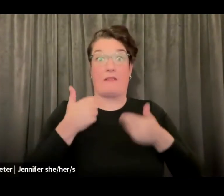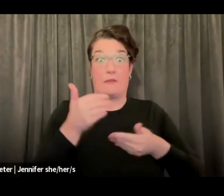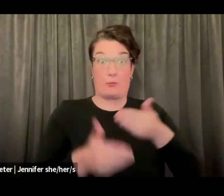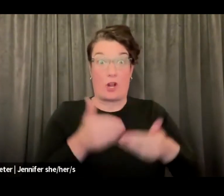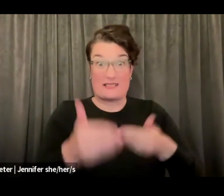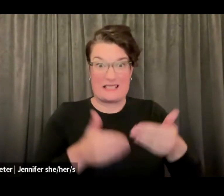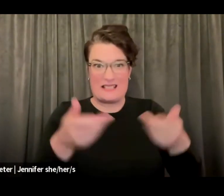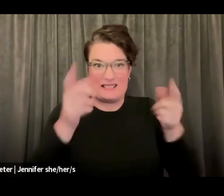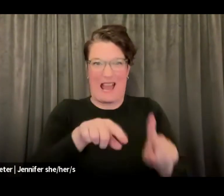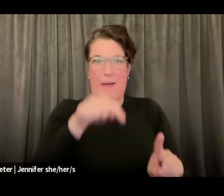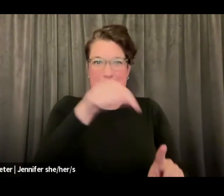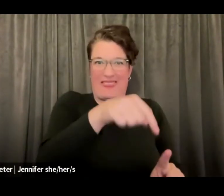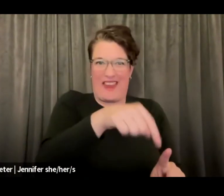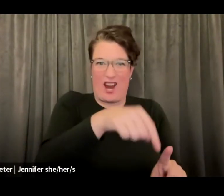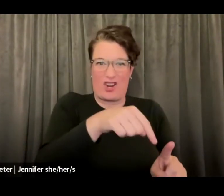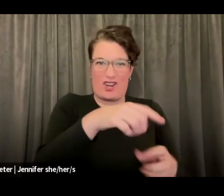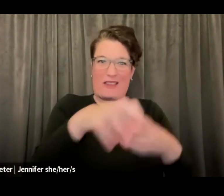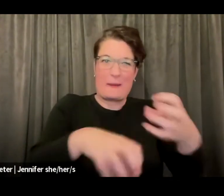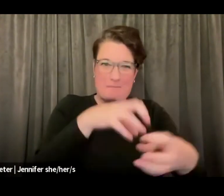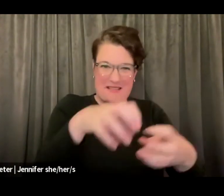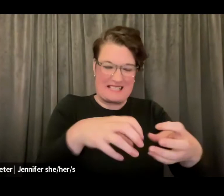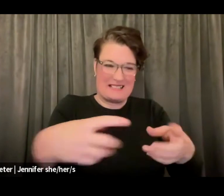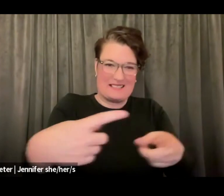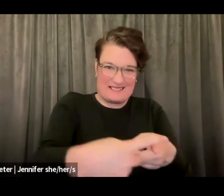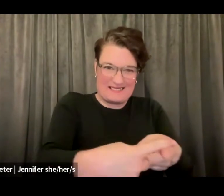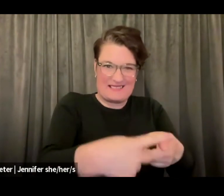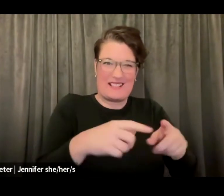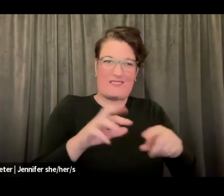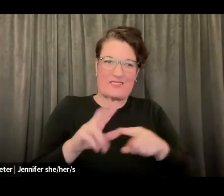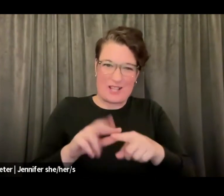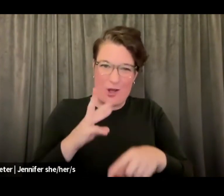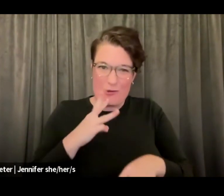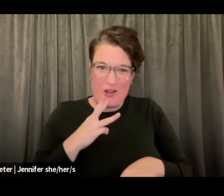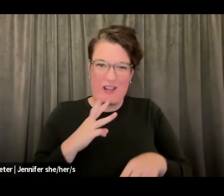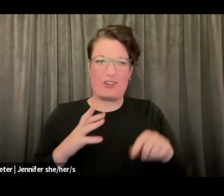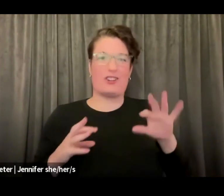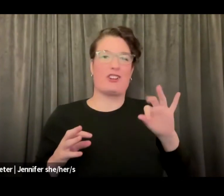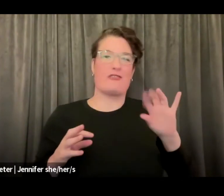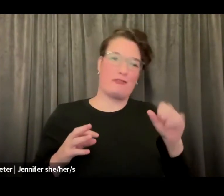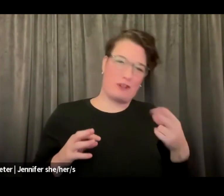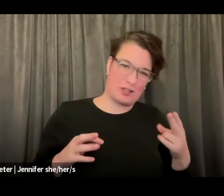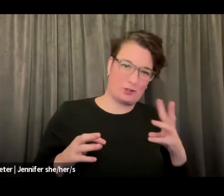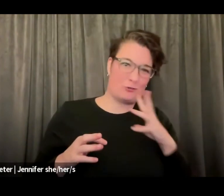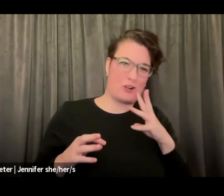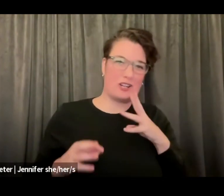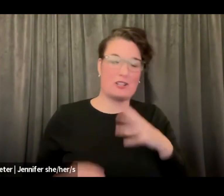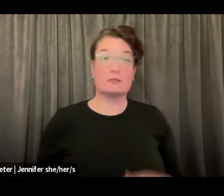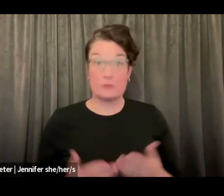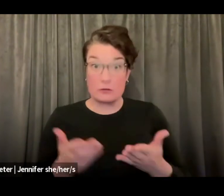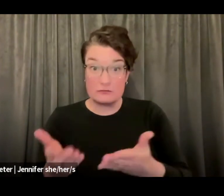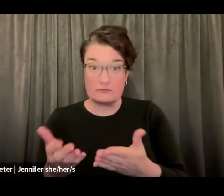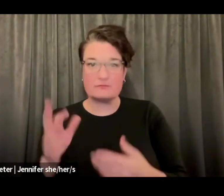that place of mixing between the salt water and the fresh water. And. And then also, oh, go ahead